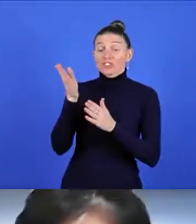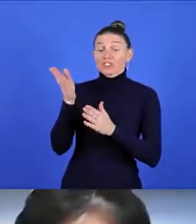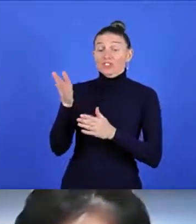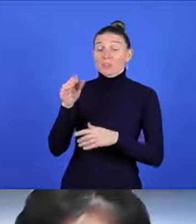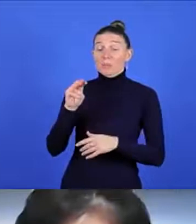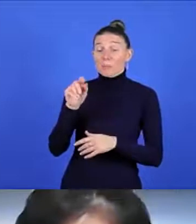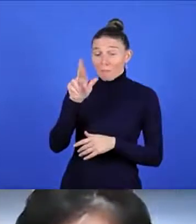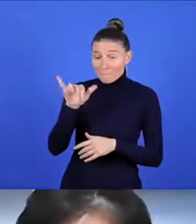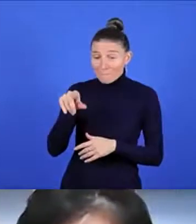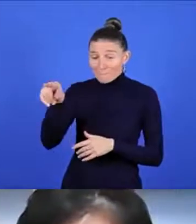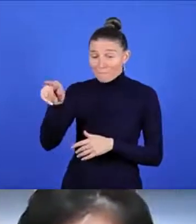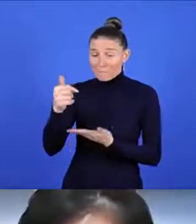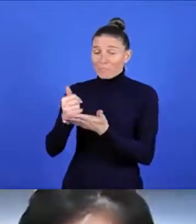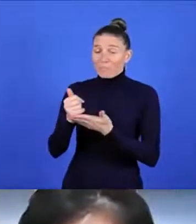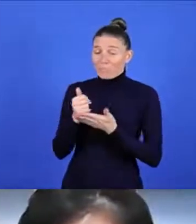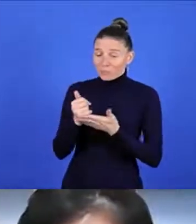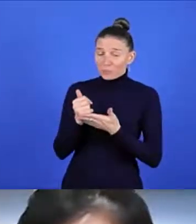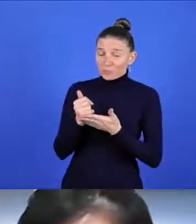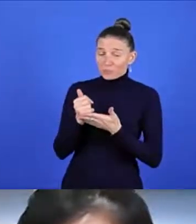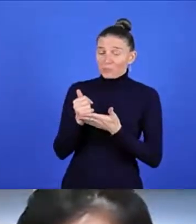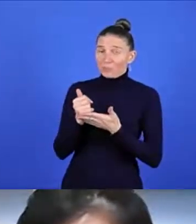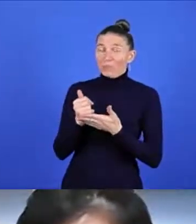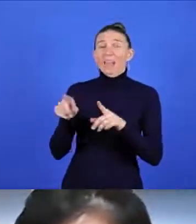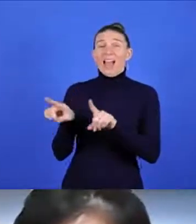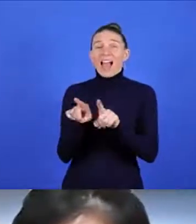. We also have a captioner,